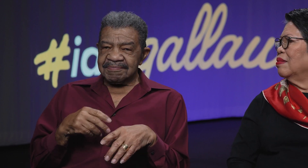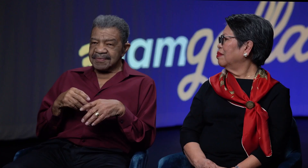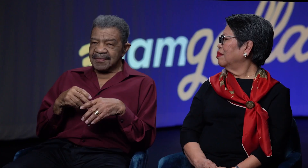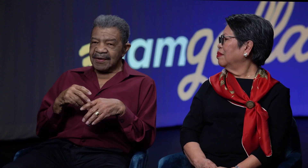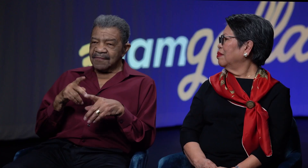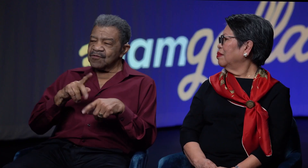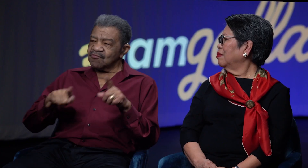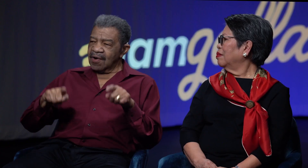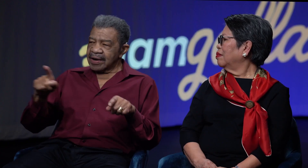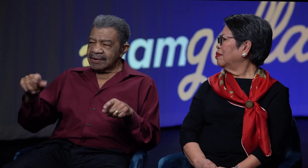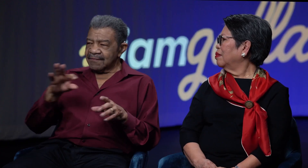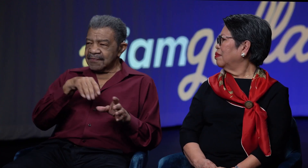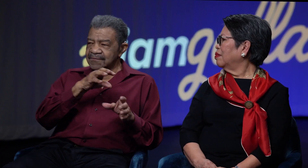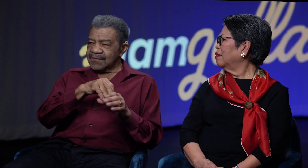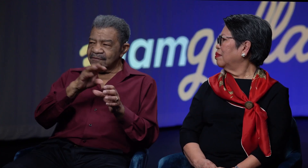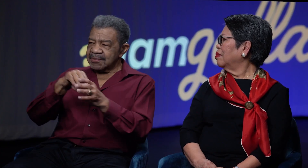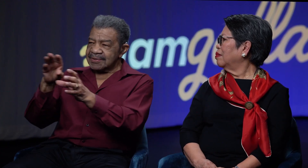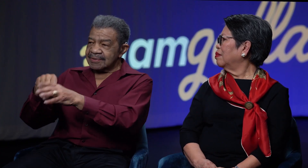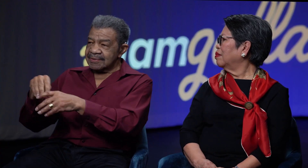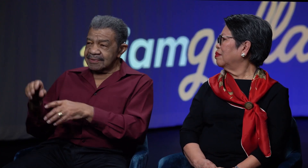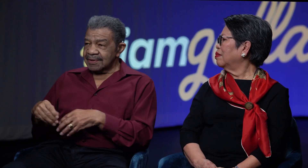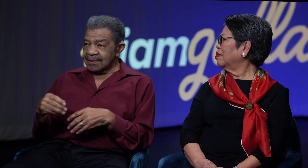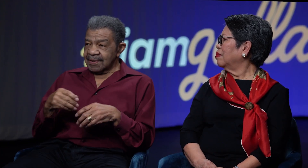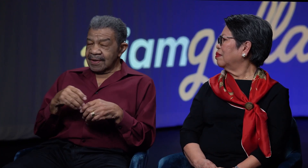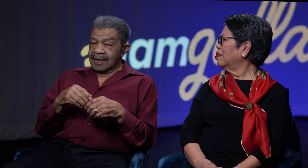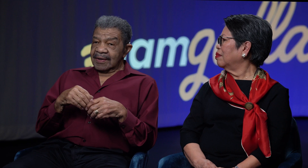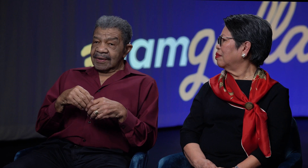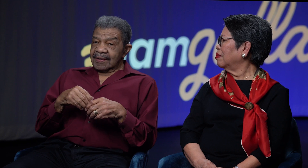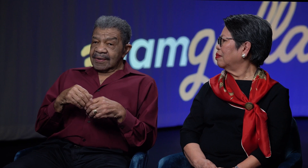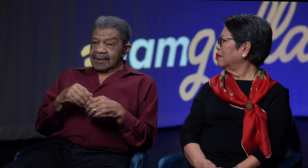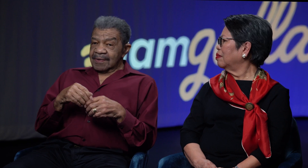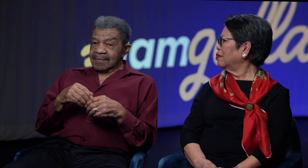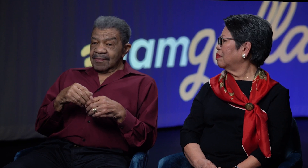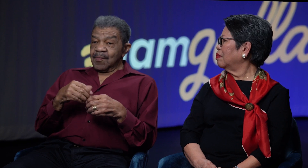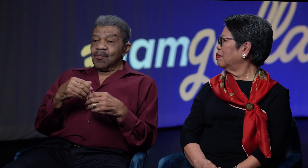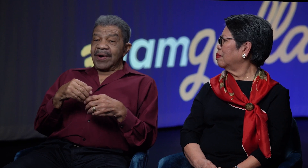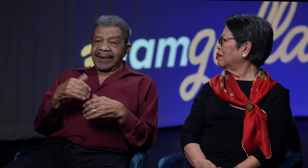I have a variety of involvements.